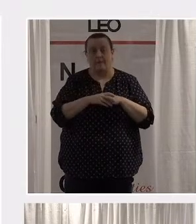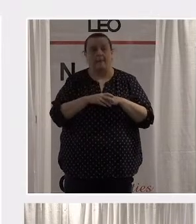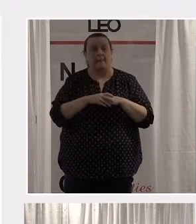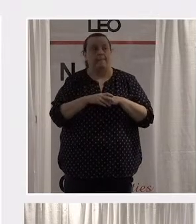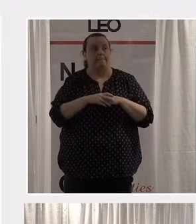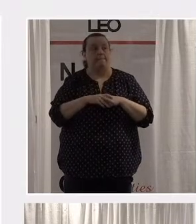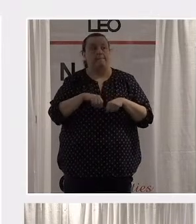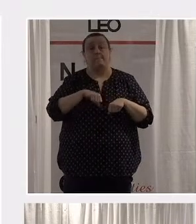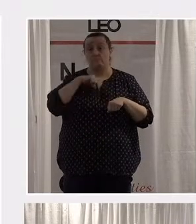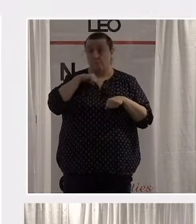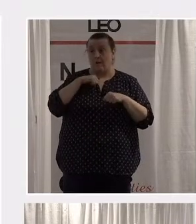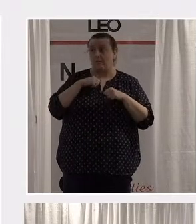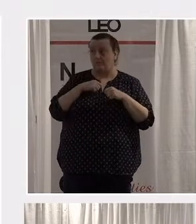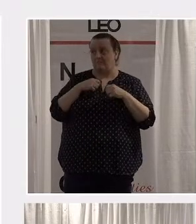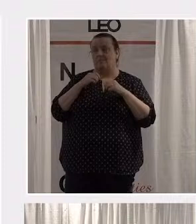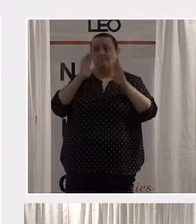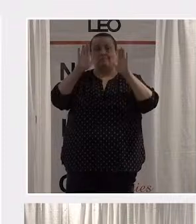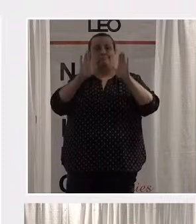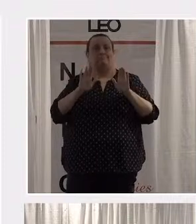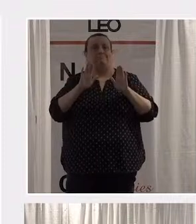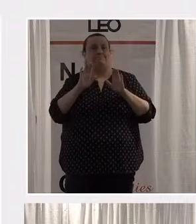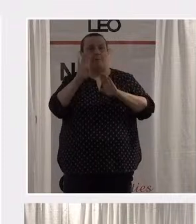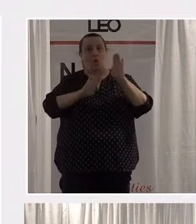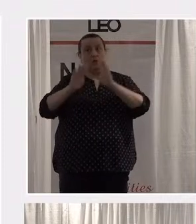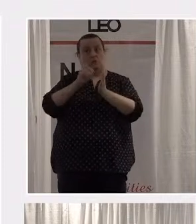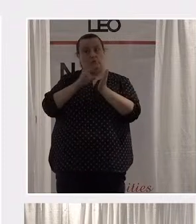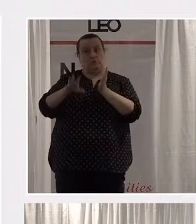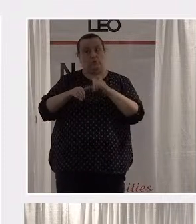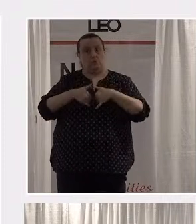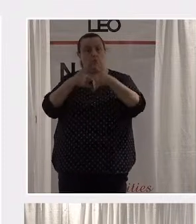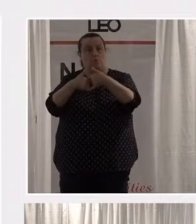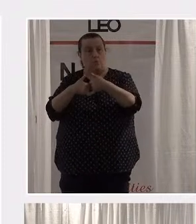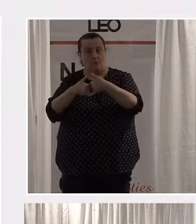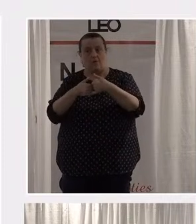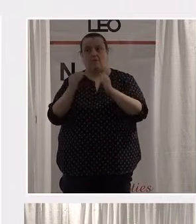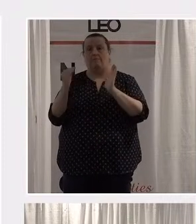THE OUTSTANDING STUDENT IN BIOLOGY AWARD AND MADE THE DEAN'S LIST.